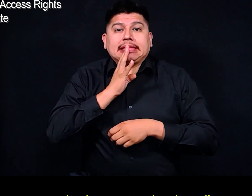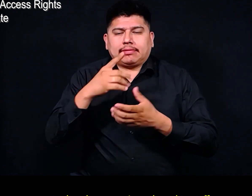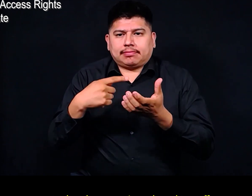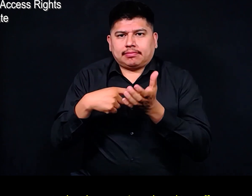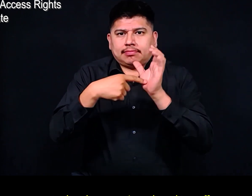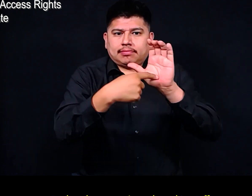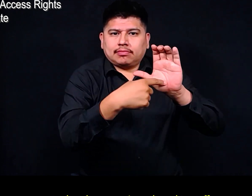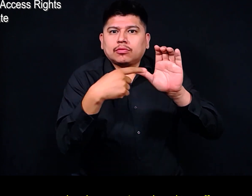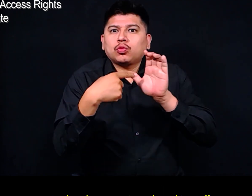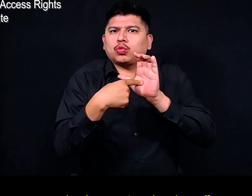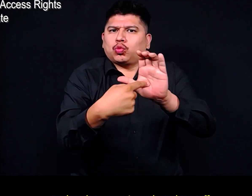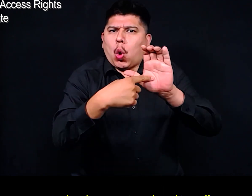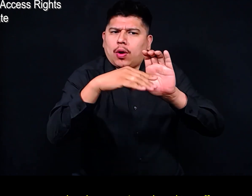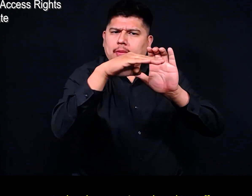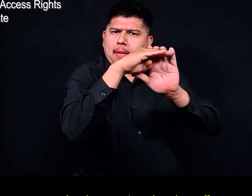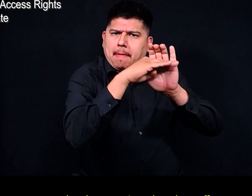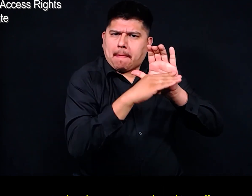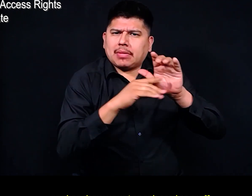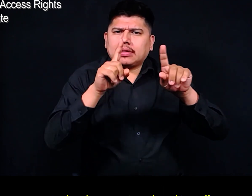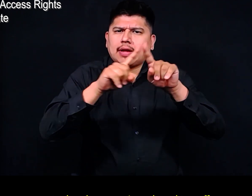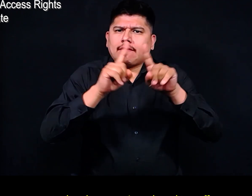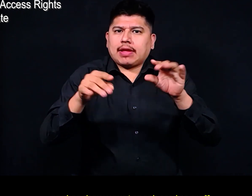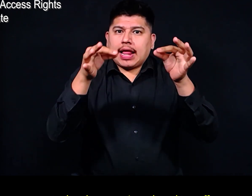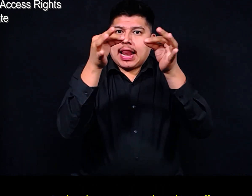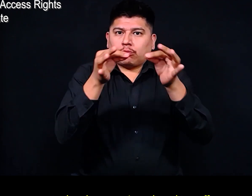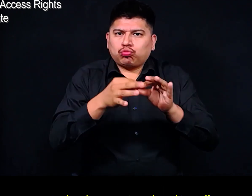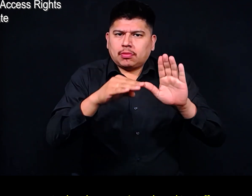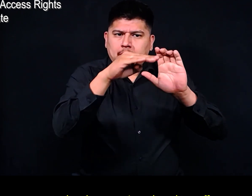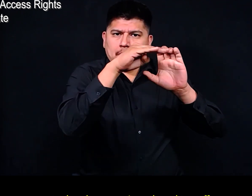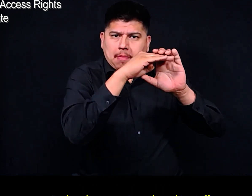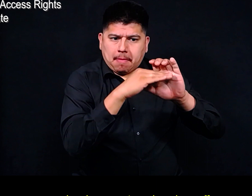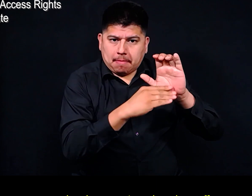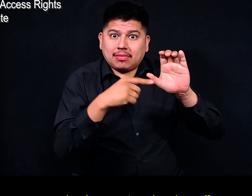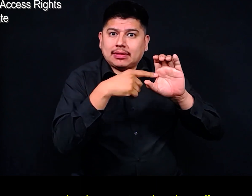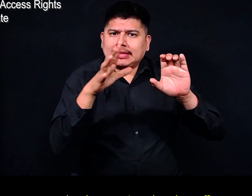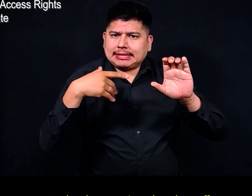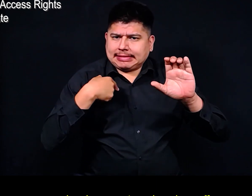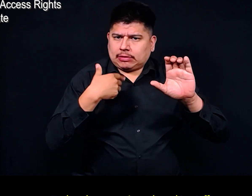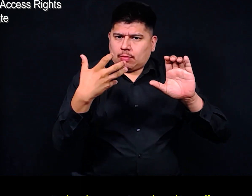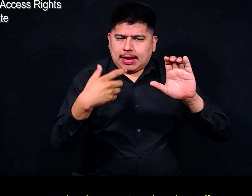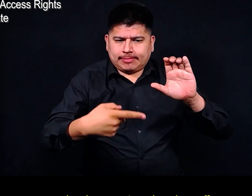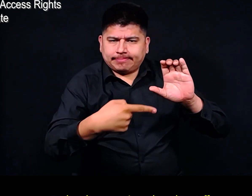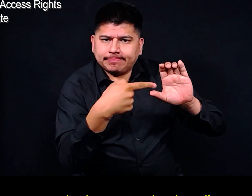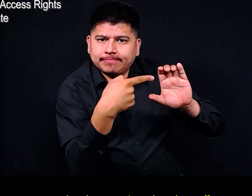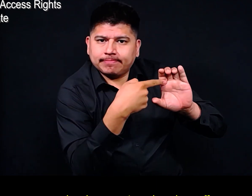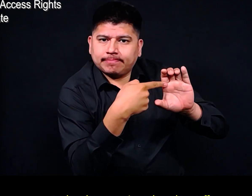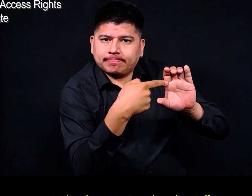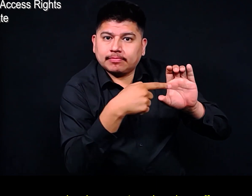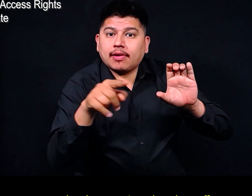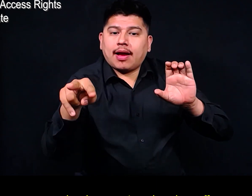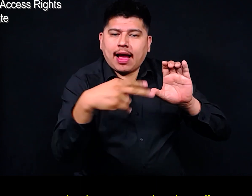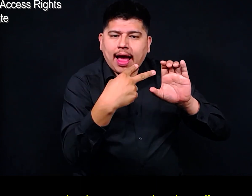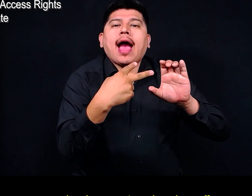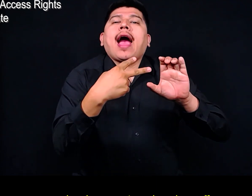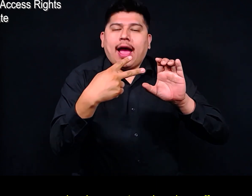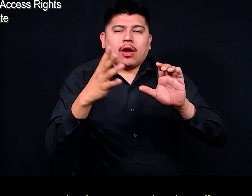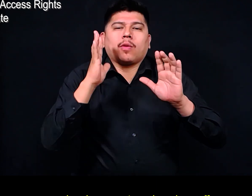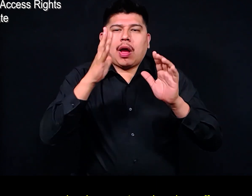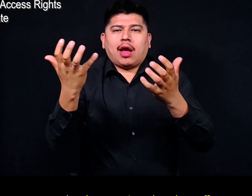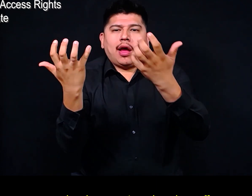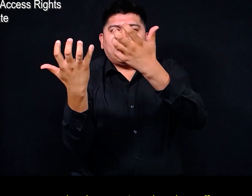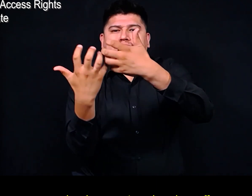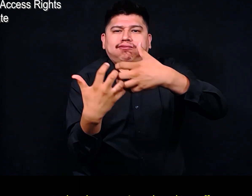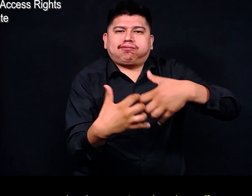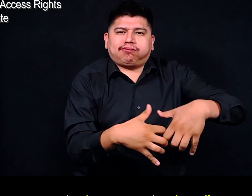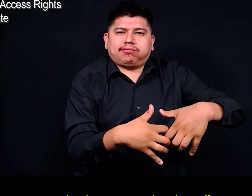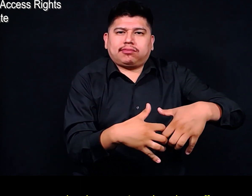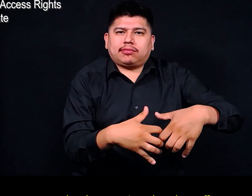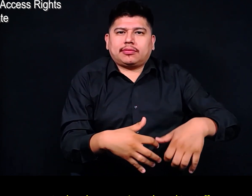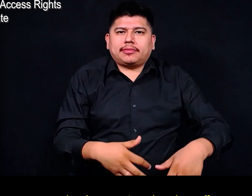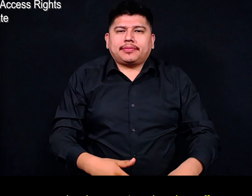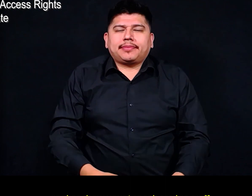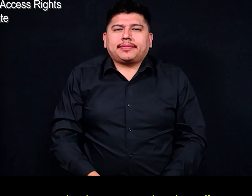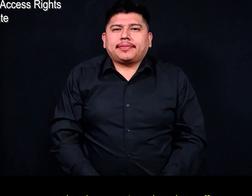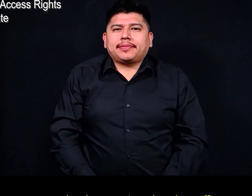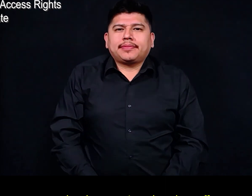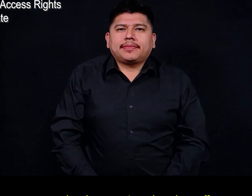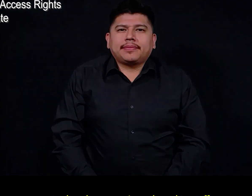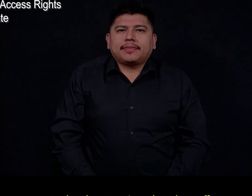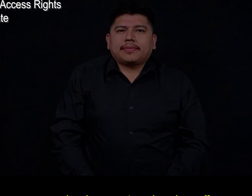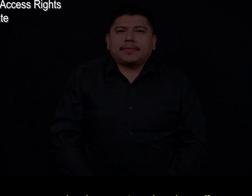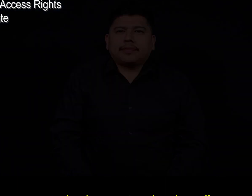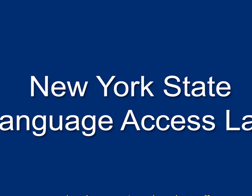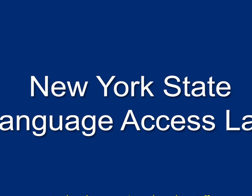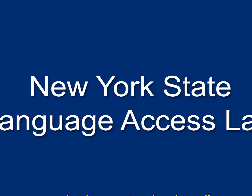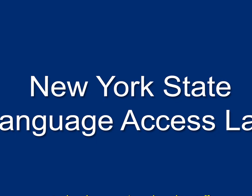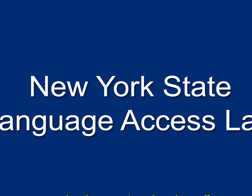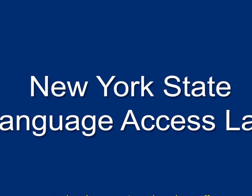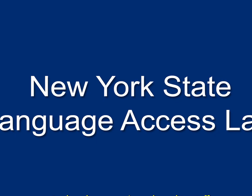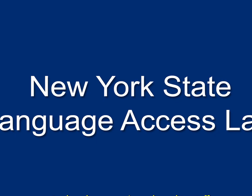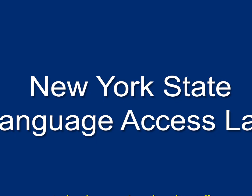tool or show your I speak card to staff.